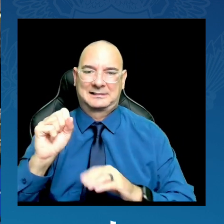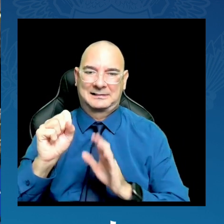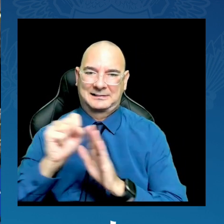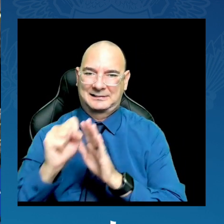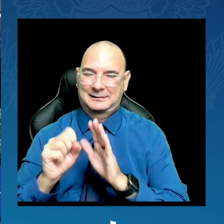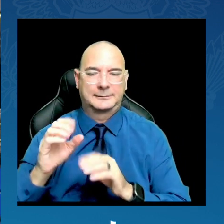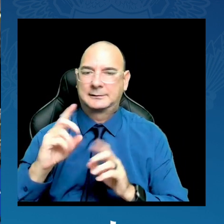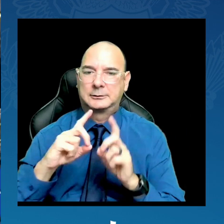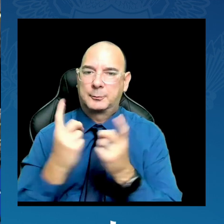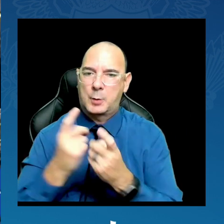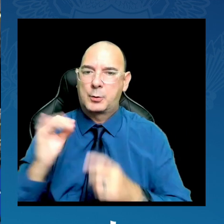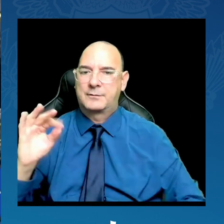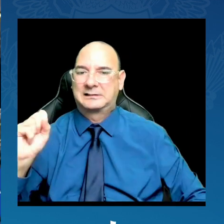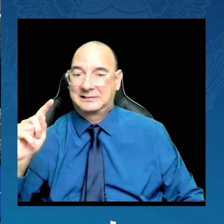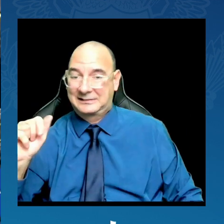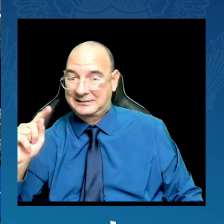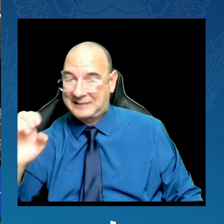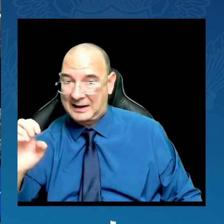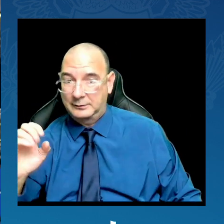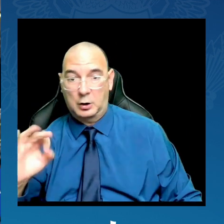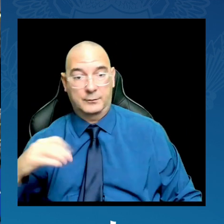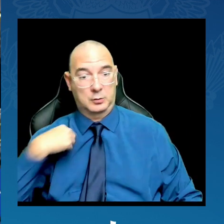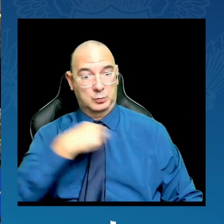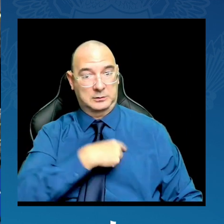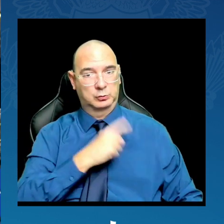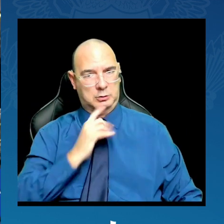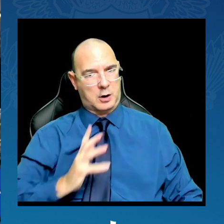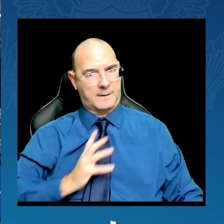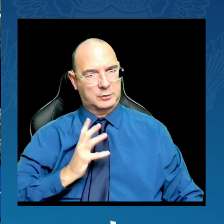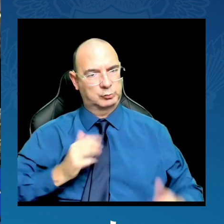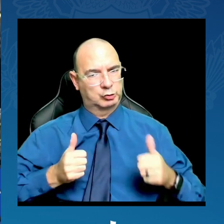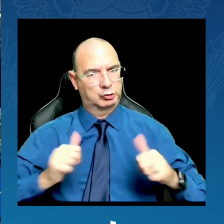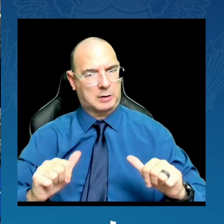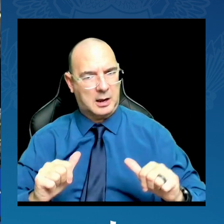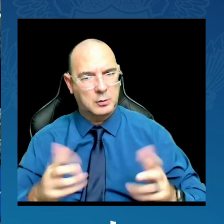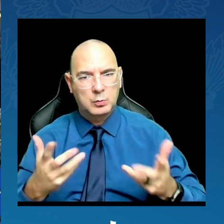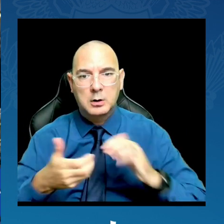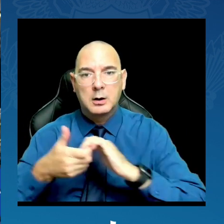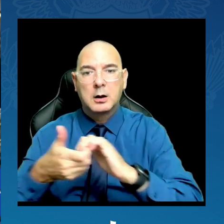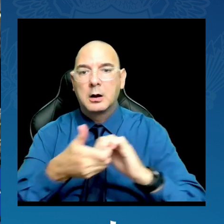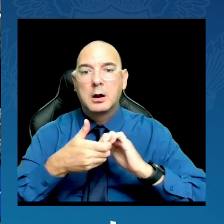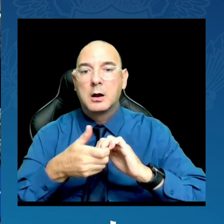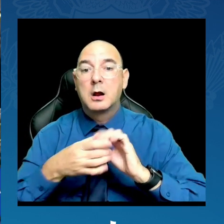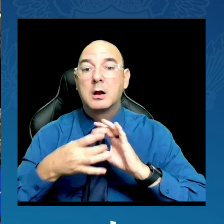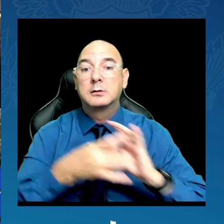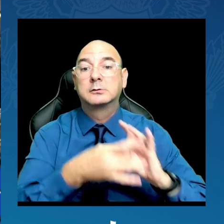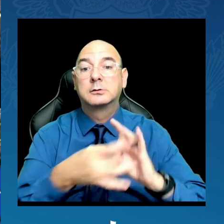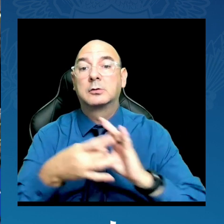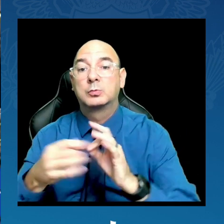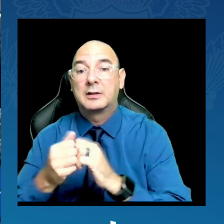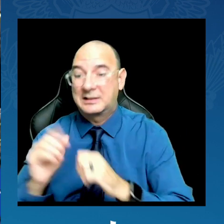As you mentioned, our colleagues at NASA are doing incredible work to return humans, men and women to the moon.